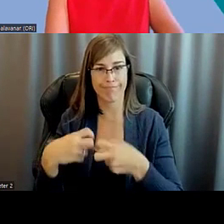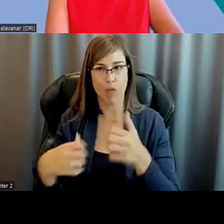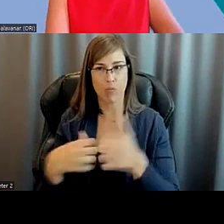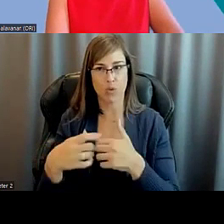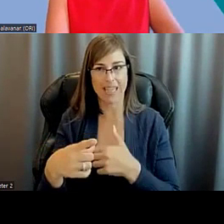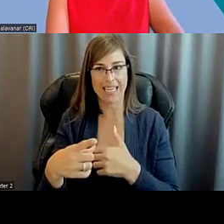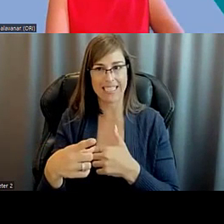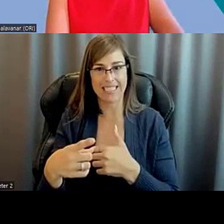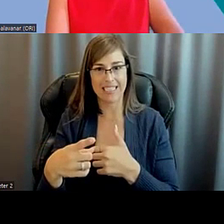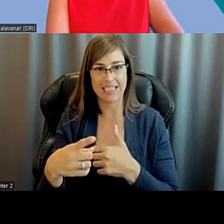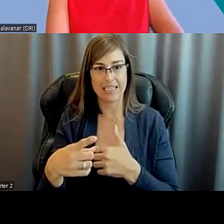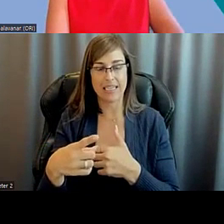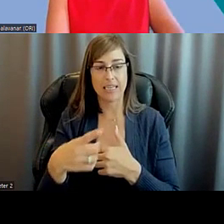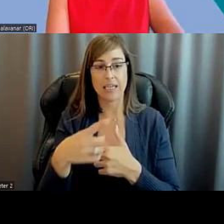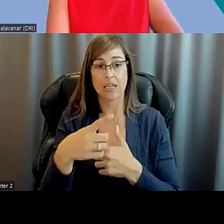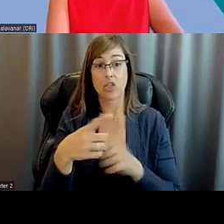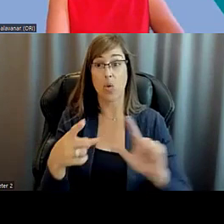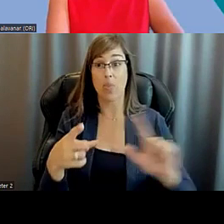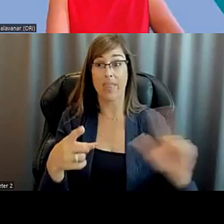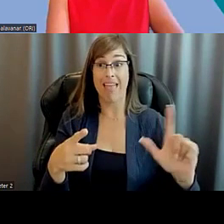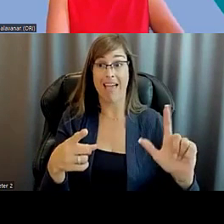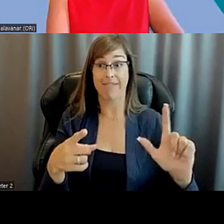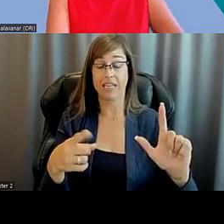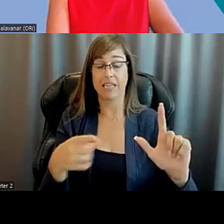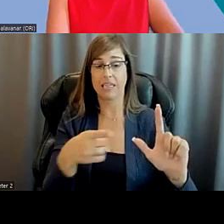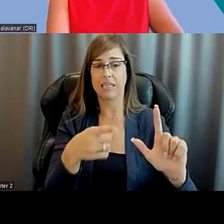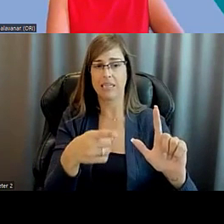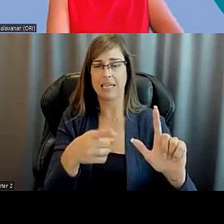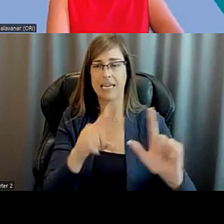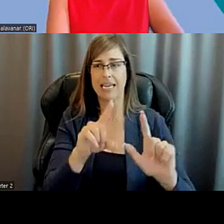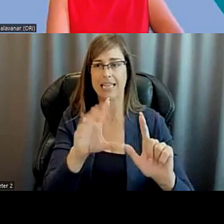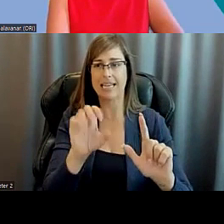So the figure in left, the cells in the left figure